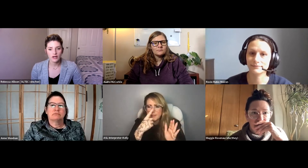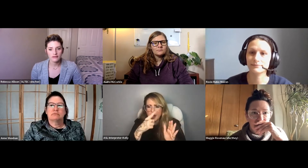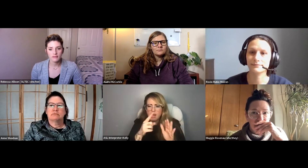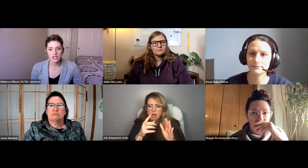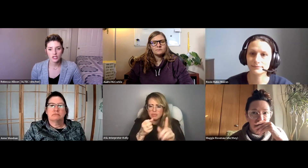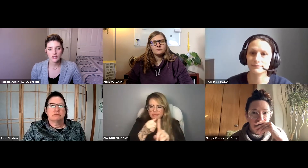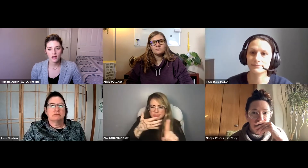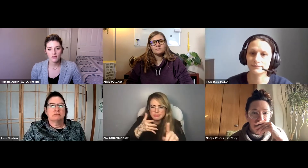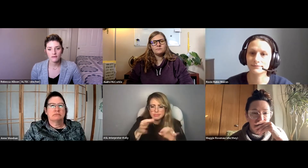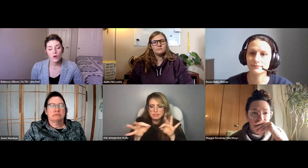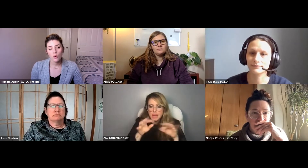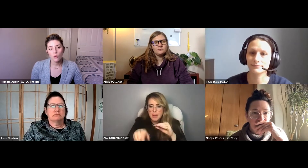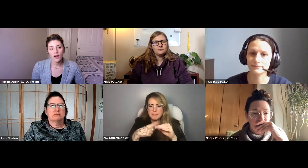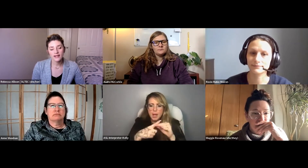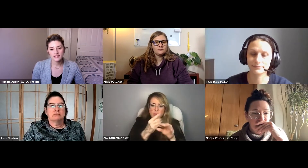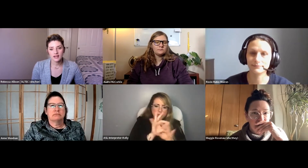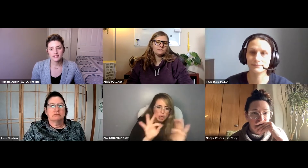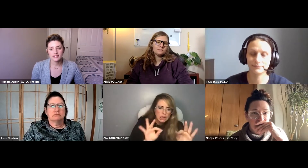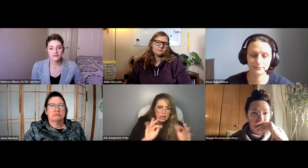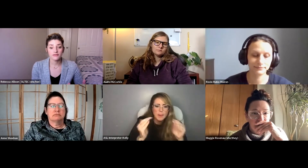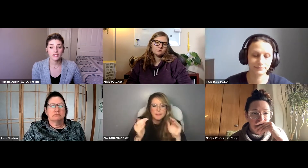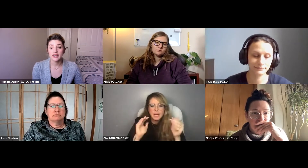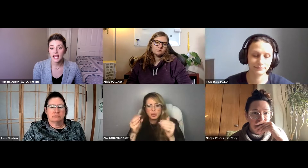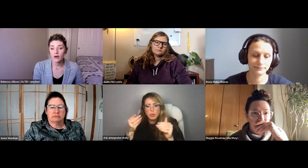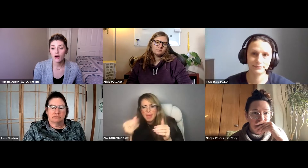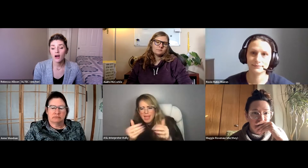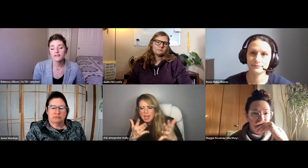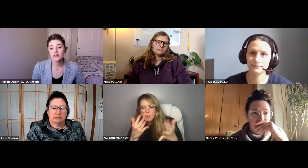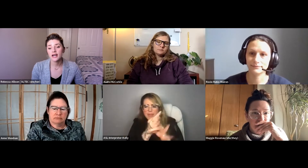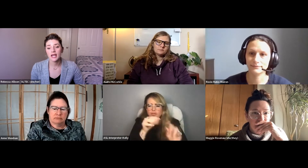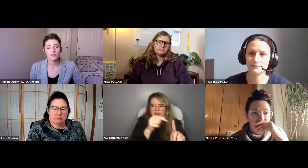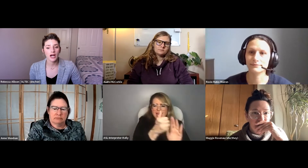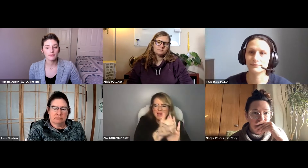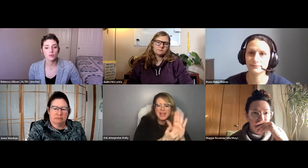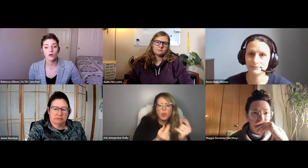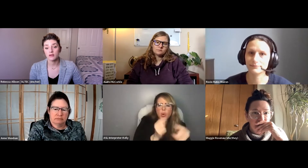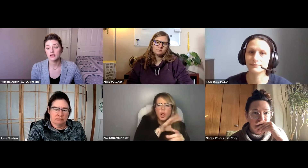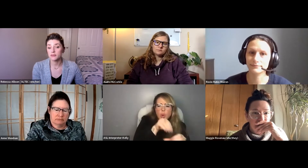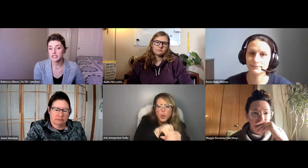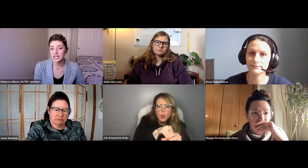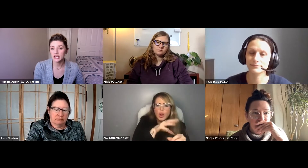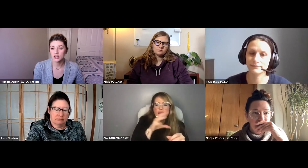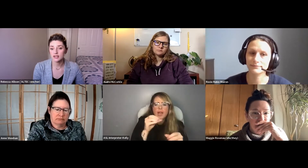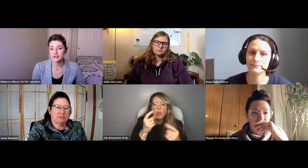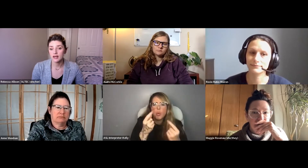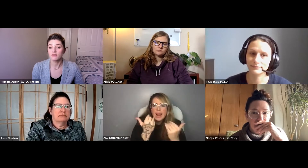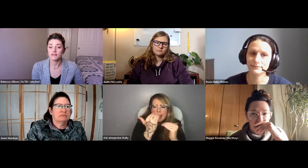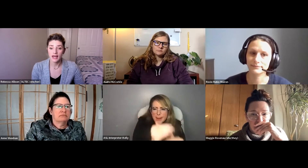information of what does the free account offer and perhaps what are the limitations of that.